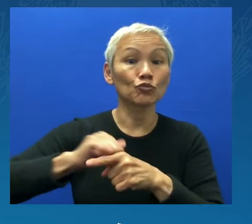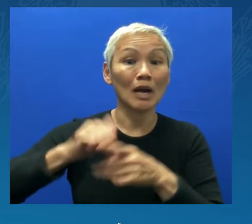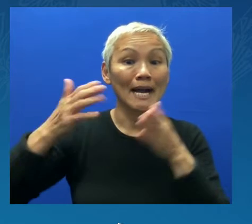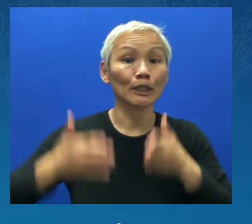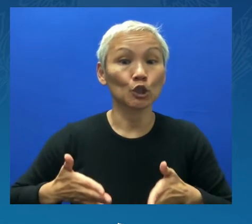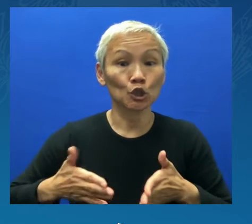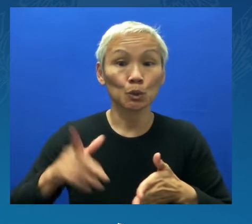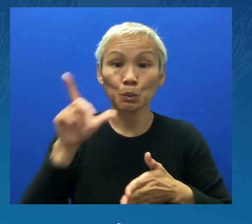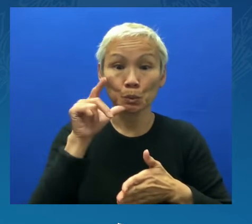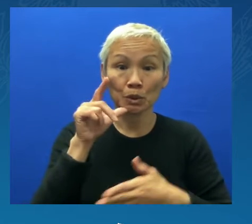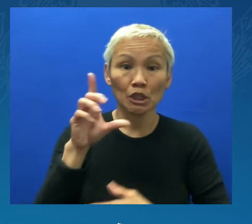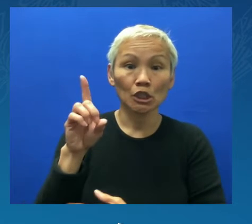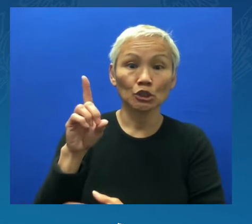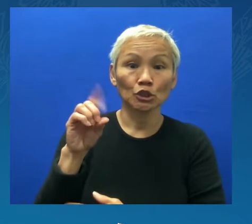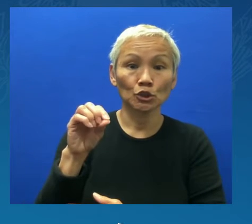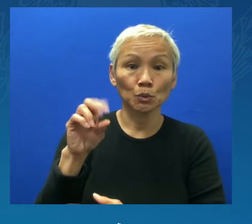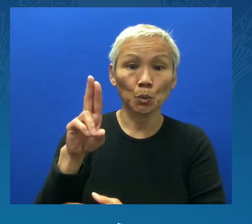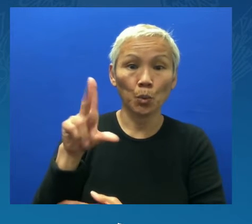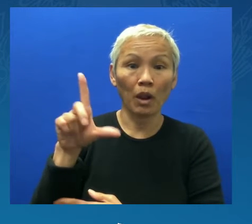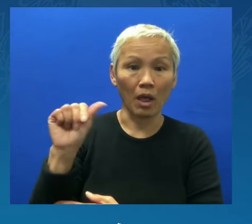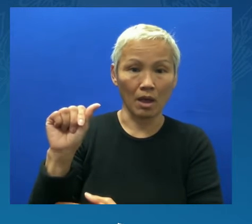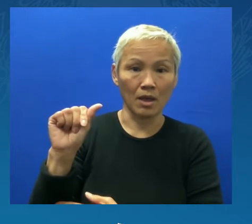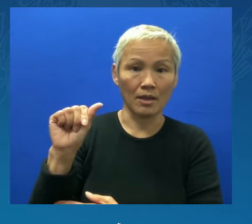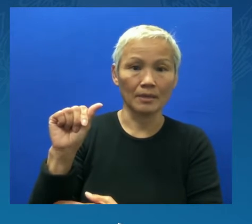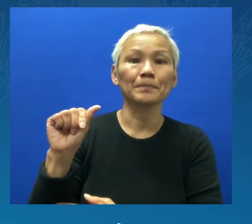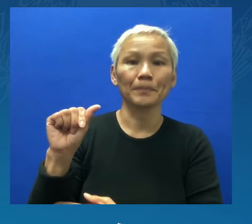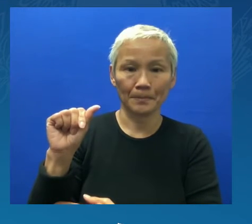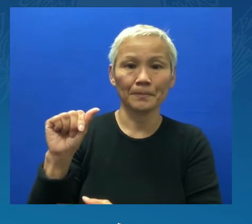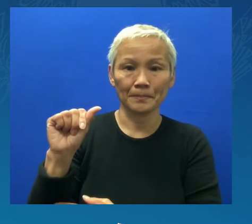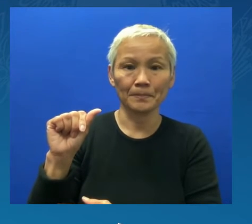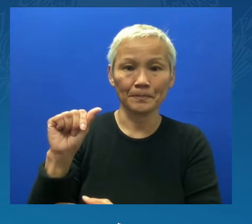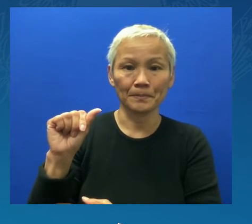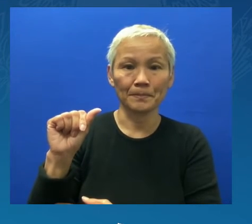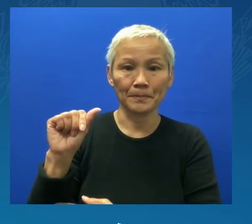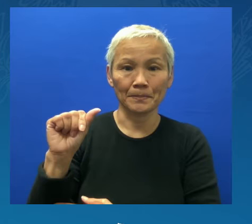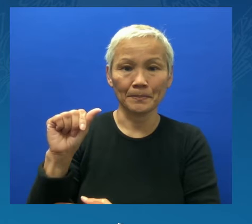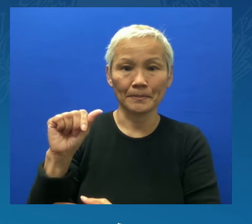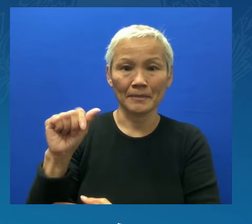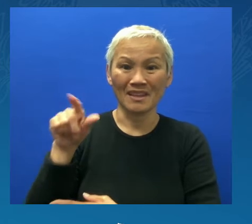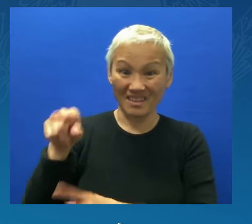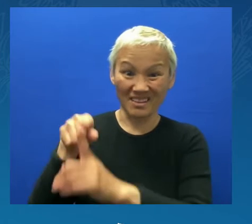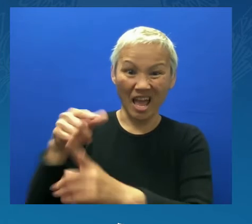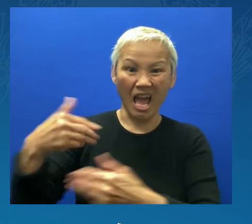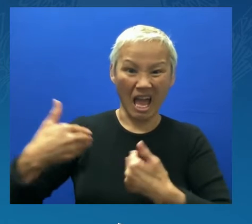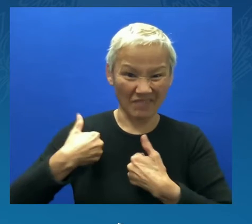and to have doulas because they know --